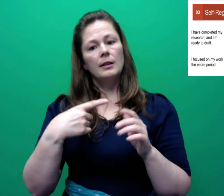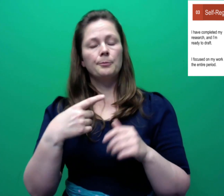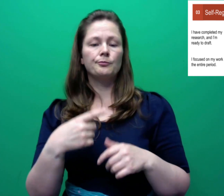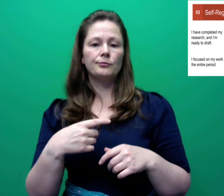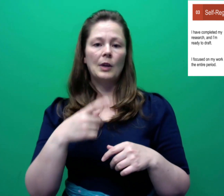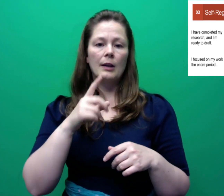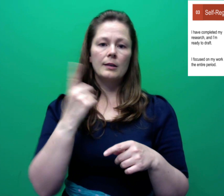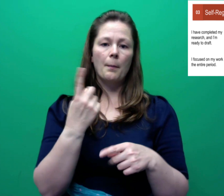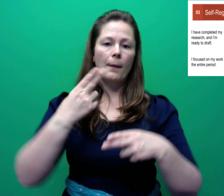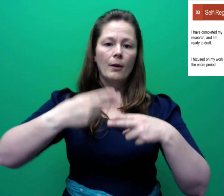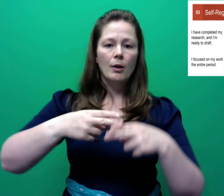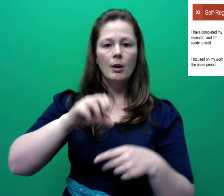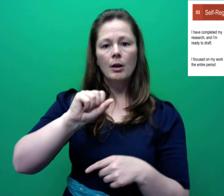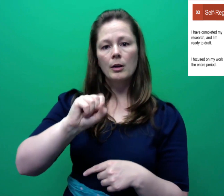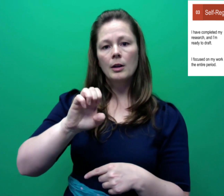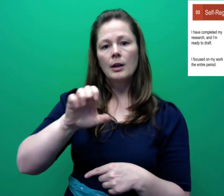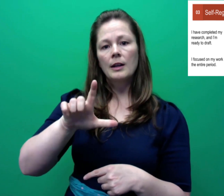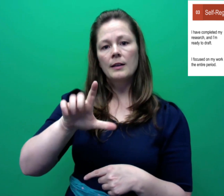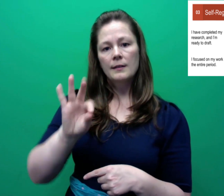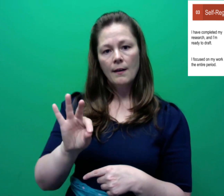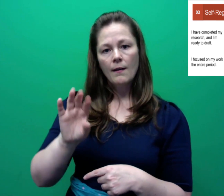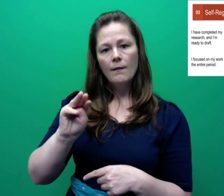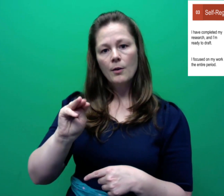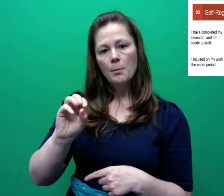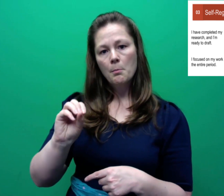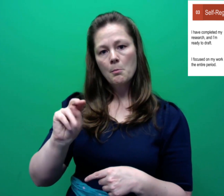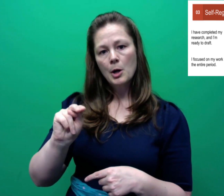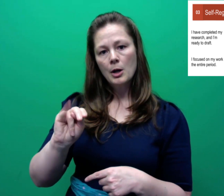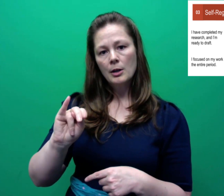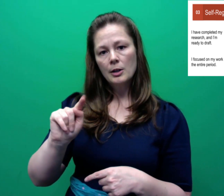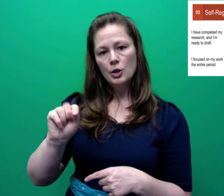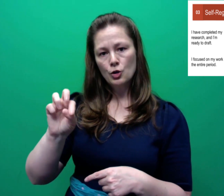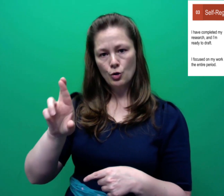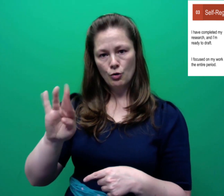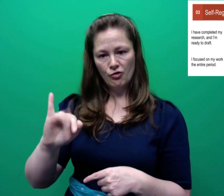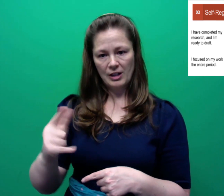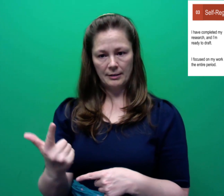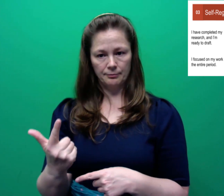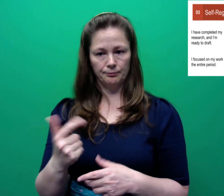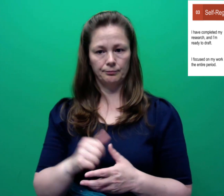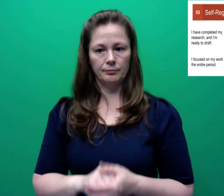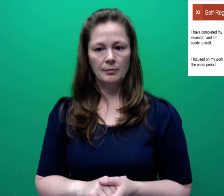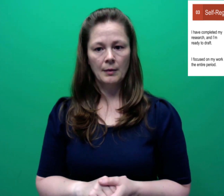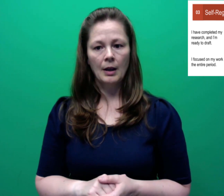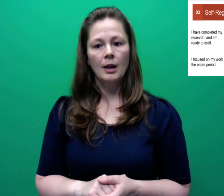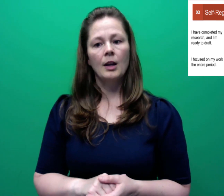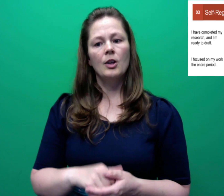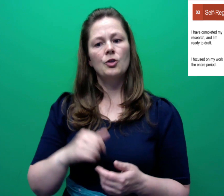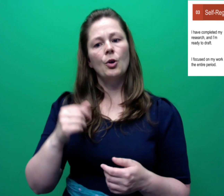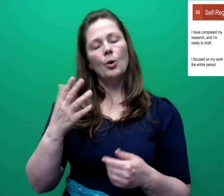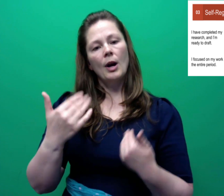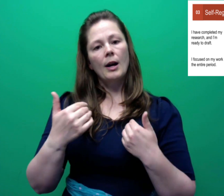used to self-regulate is to ask students to self monitor using a set of criteria